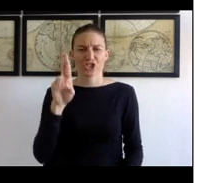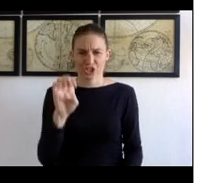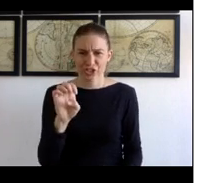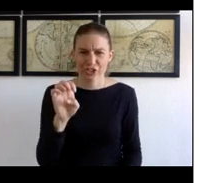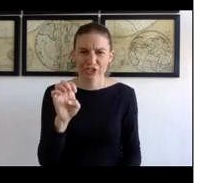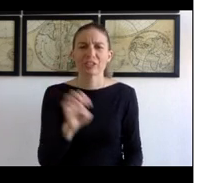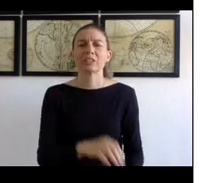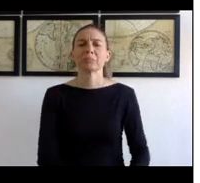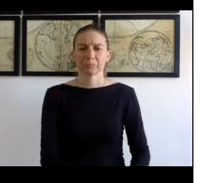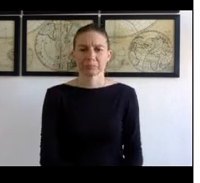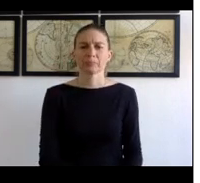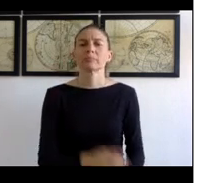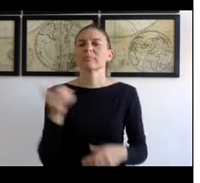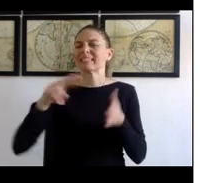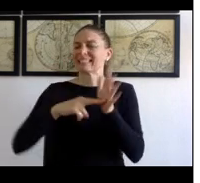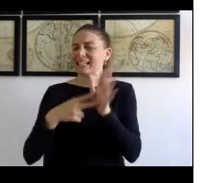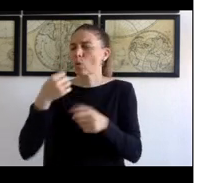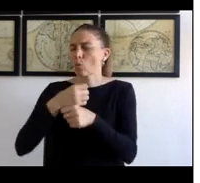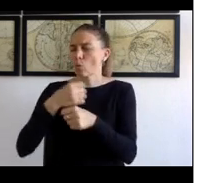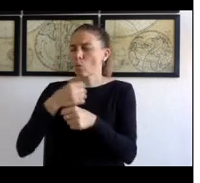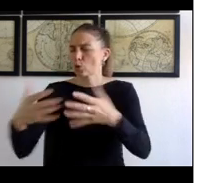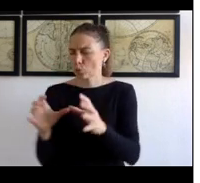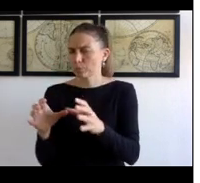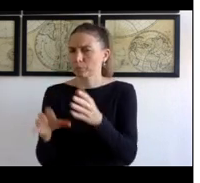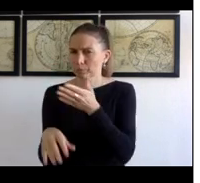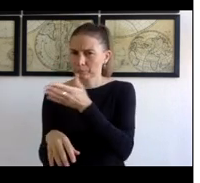and administrative data managements with the aim to ensure